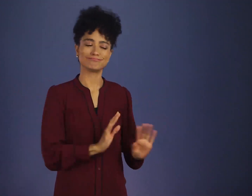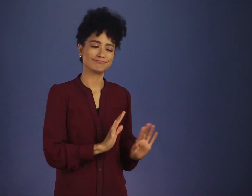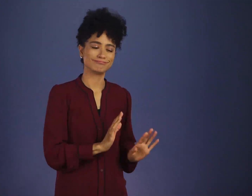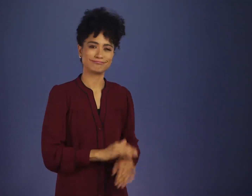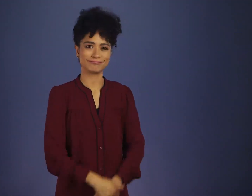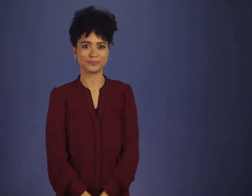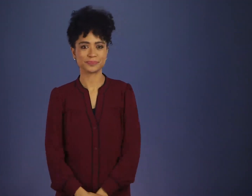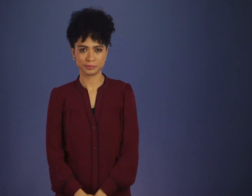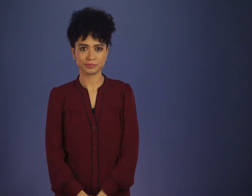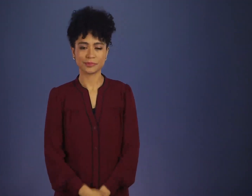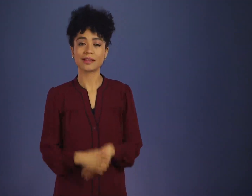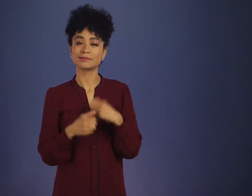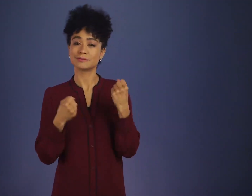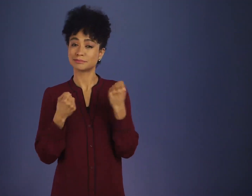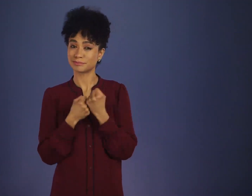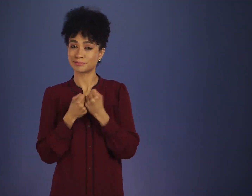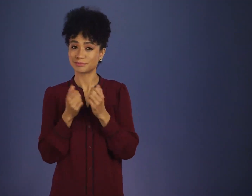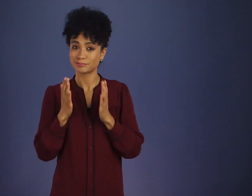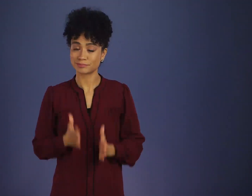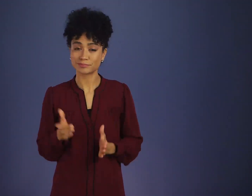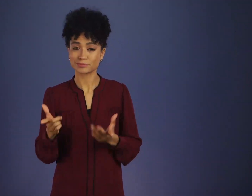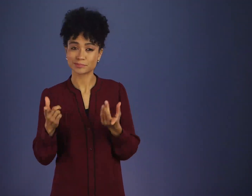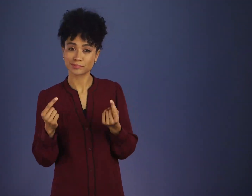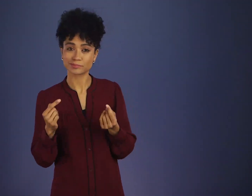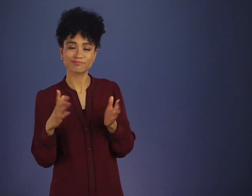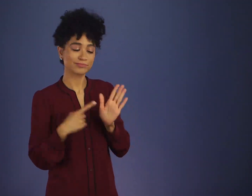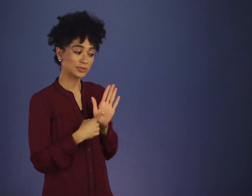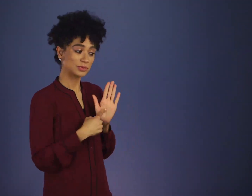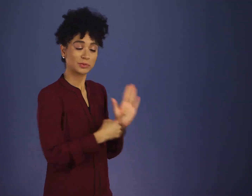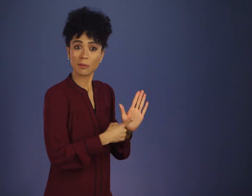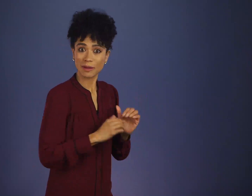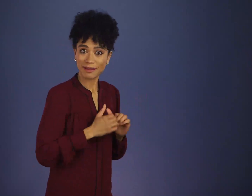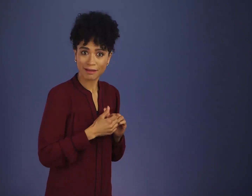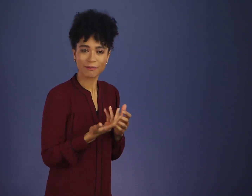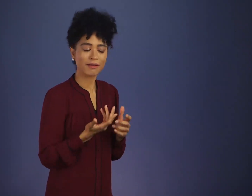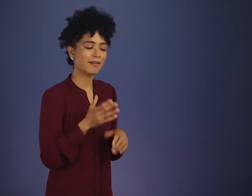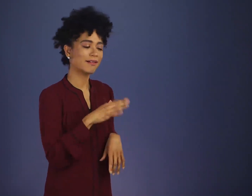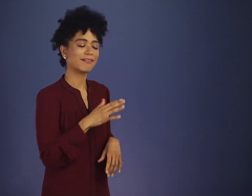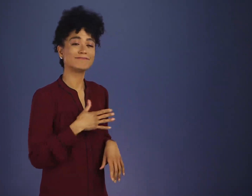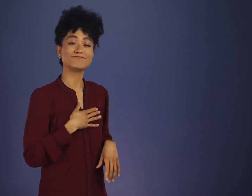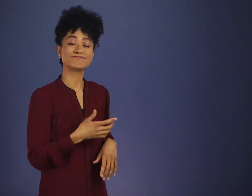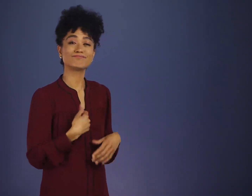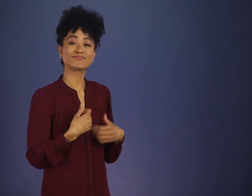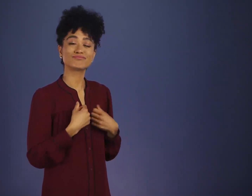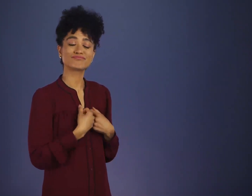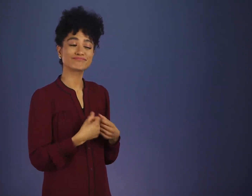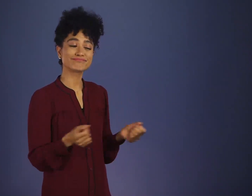that his character defects are probably not more numerous or worse than those of anyone else in A.A.